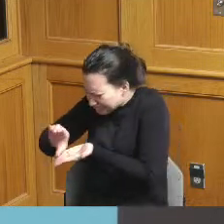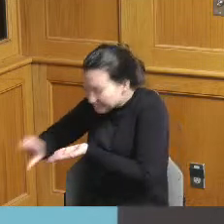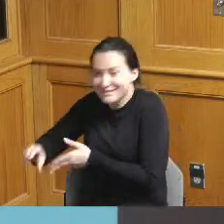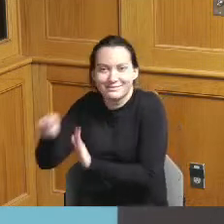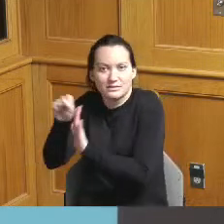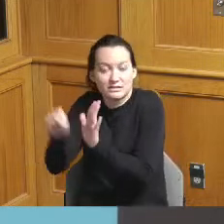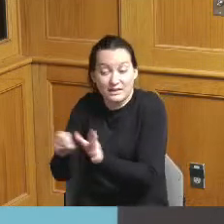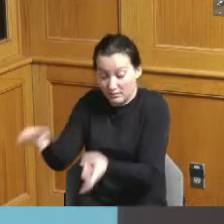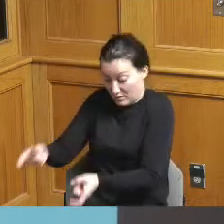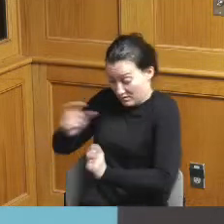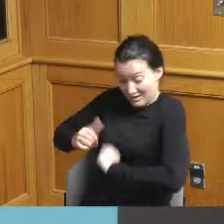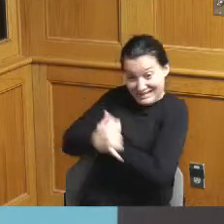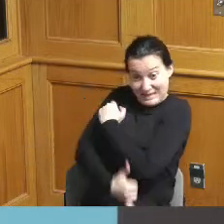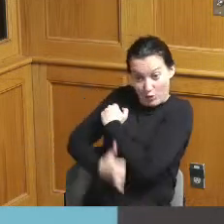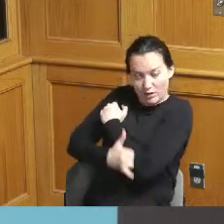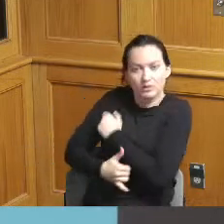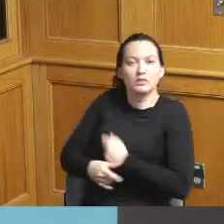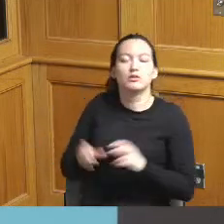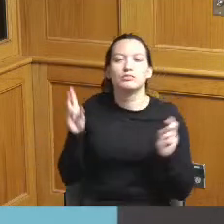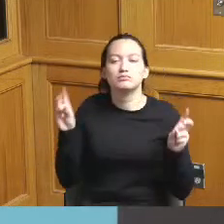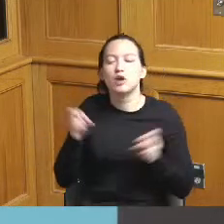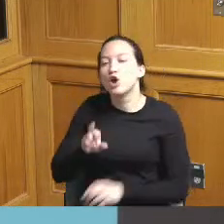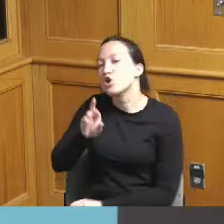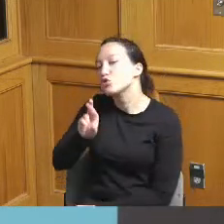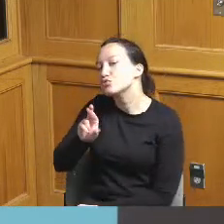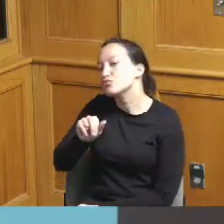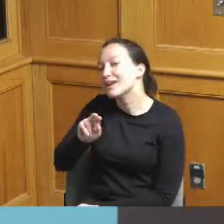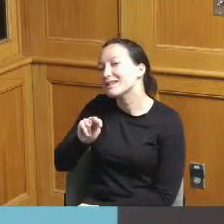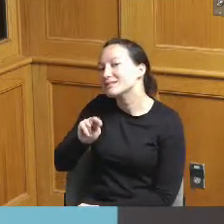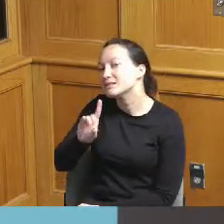to the county is that we issue what we call random moment samples for all of our staff